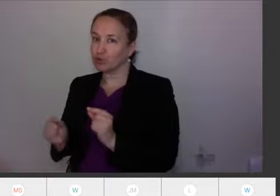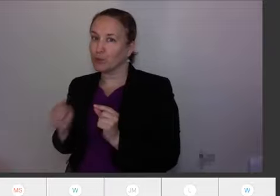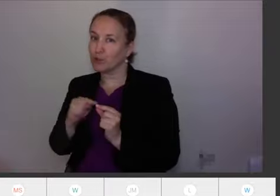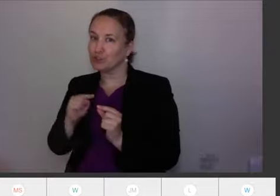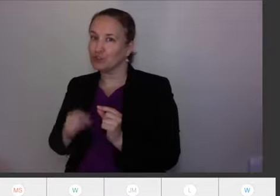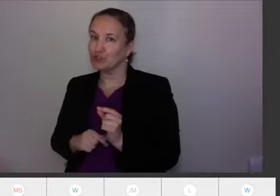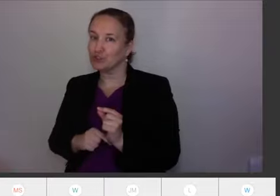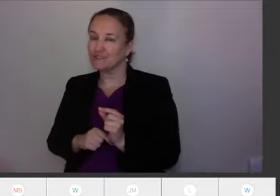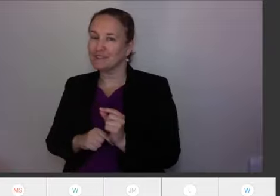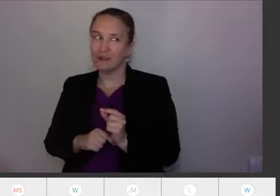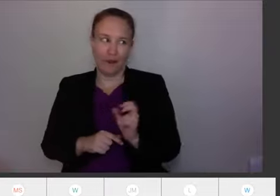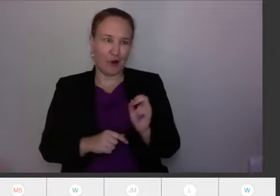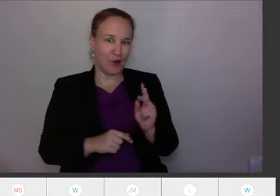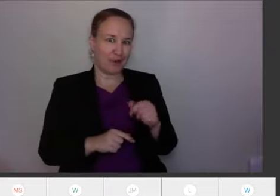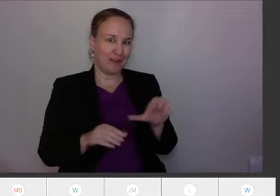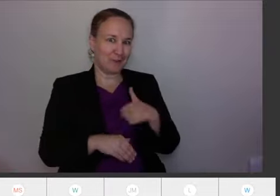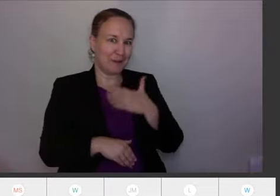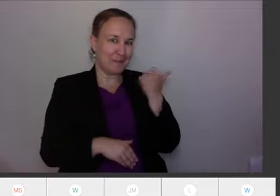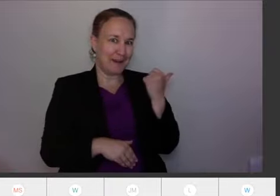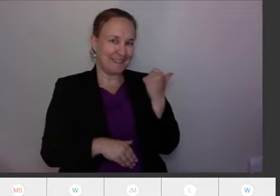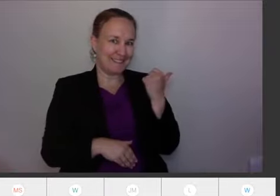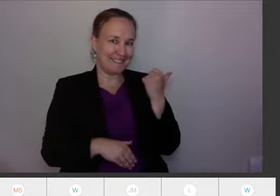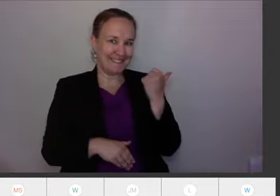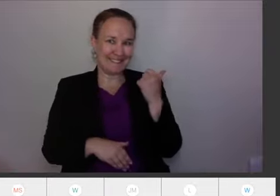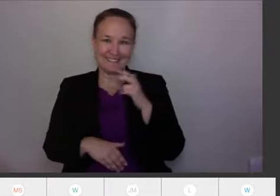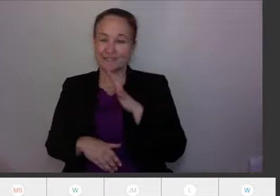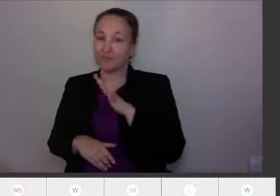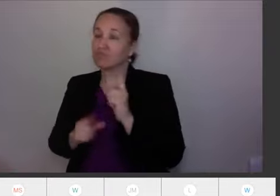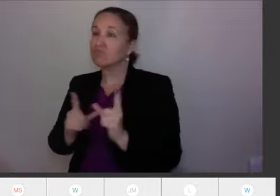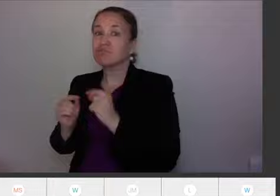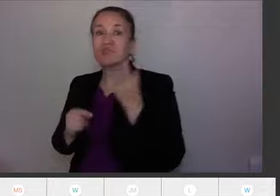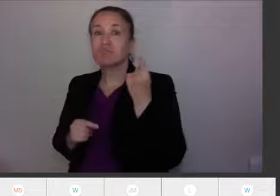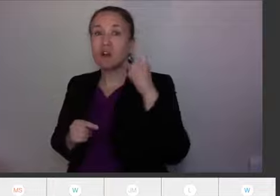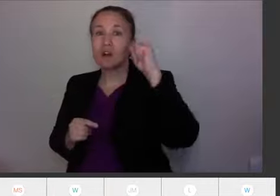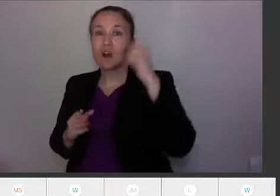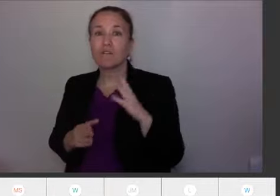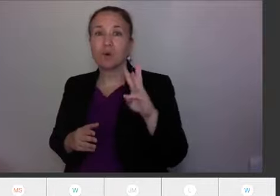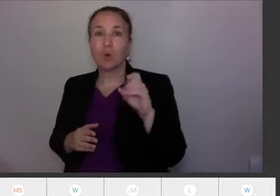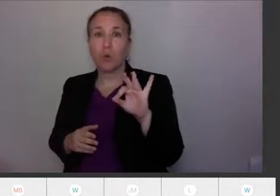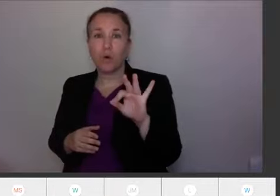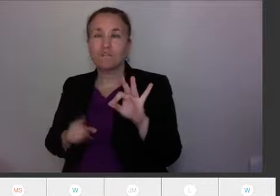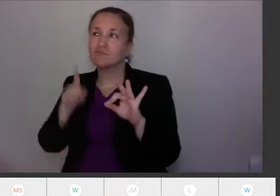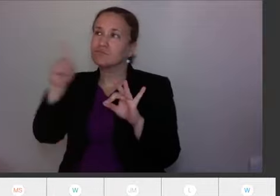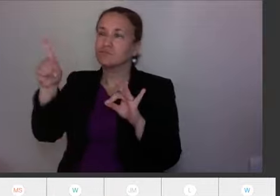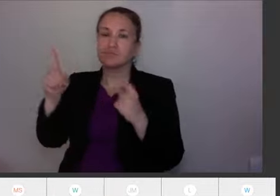okay i'll do my best that governor wolf is considering um making schools go